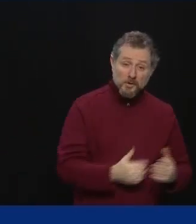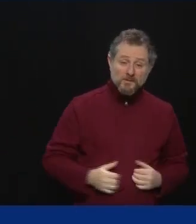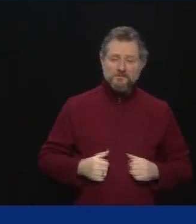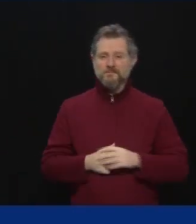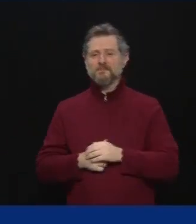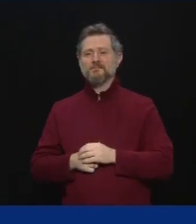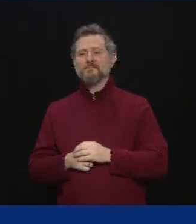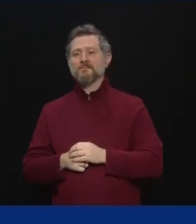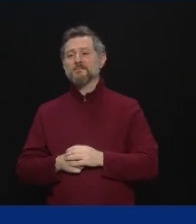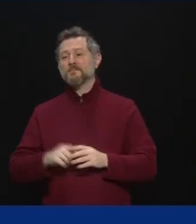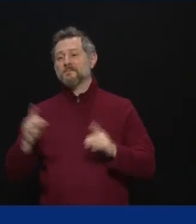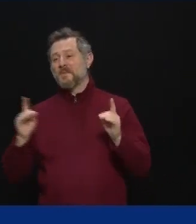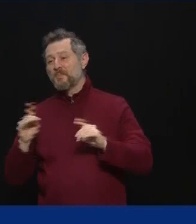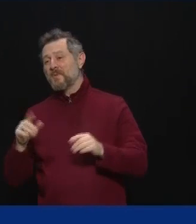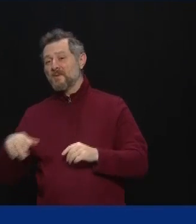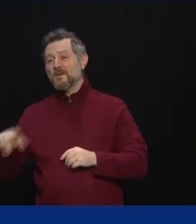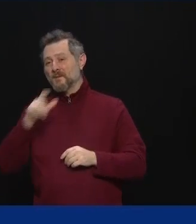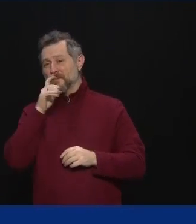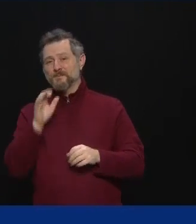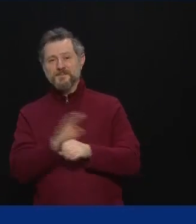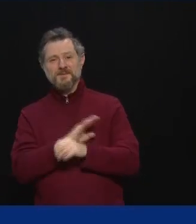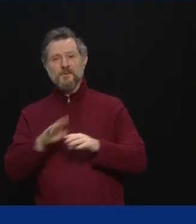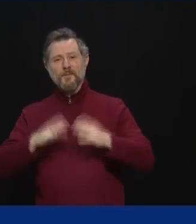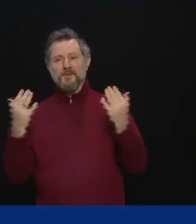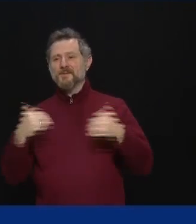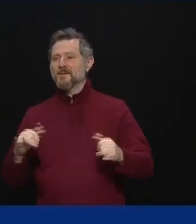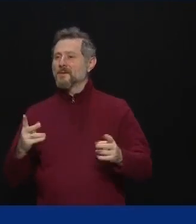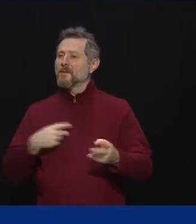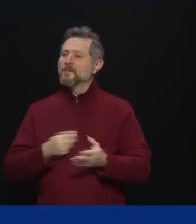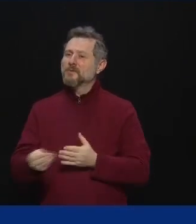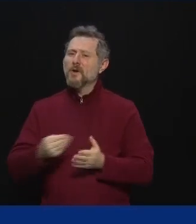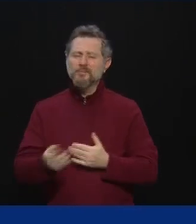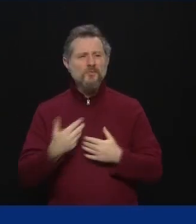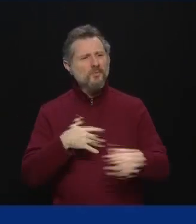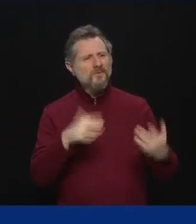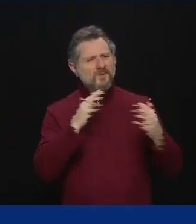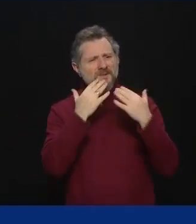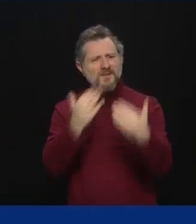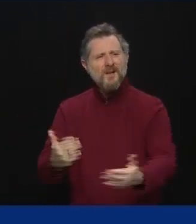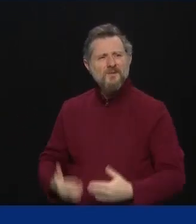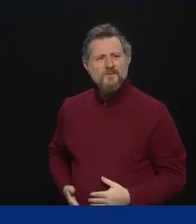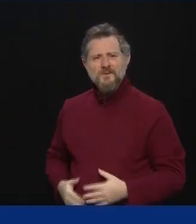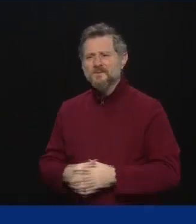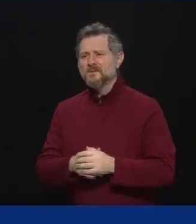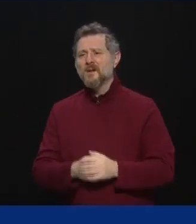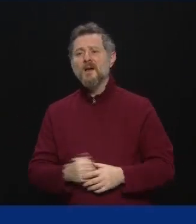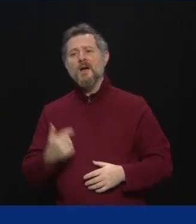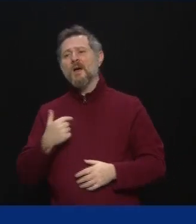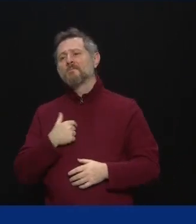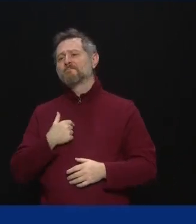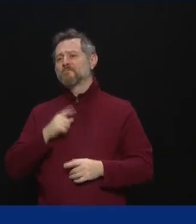AND TO THE PEOPLE WHO WORK IN -- PHARMACIES, FILLING PRESCRIPTIONS, ADMINISTERING SHOTS, GROCERY STORES. PEOPLE STILL OUT THERE LETTING